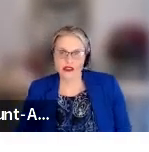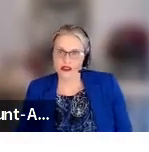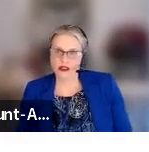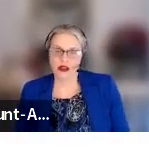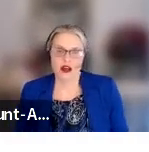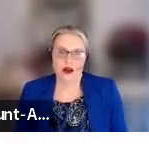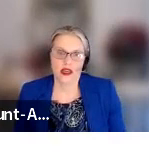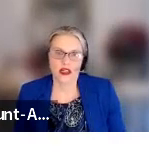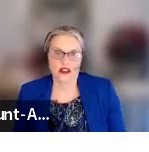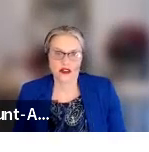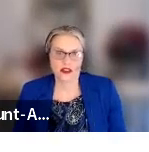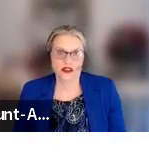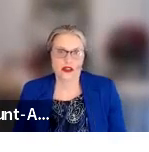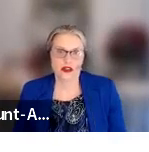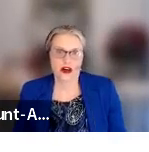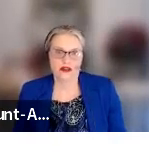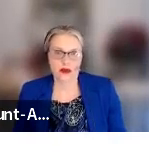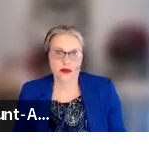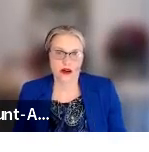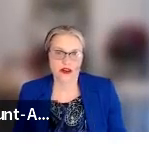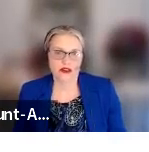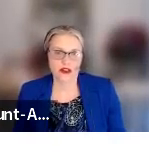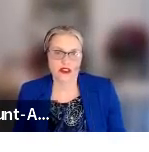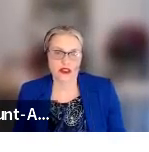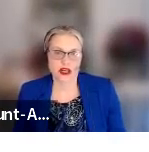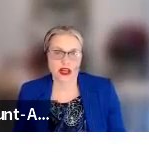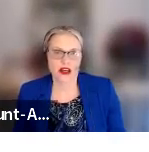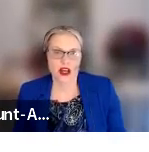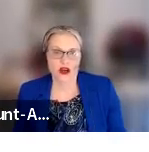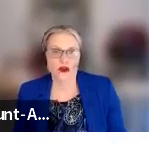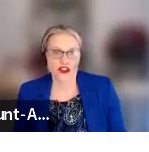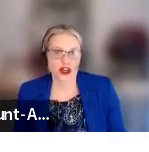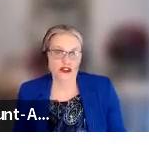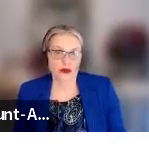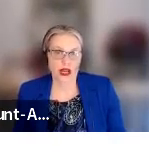Adolescence and adults are affected by moderate or severe TBI who are discharged from rehab